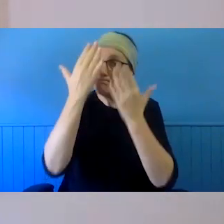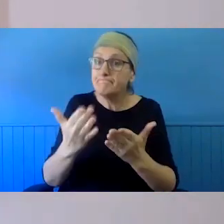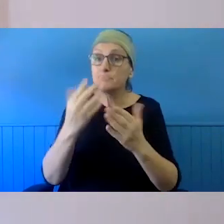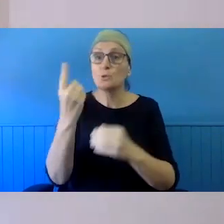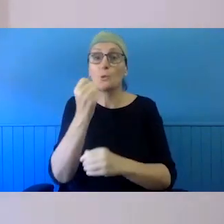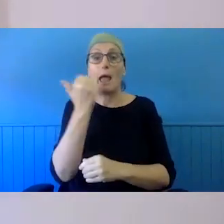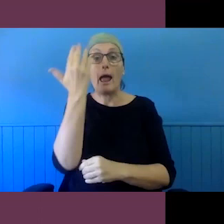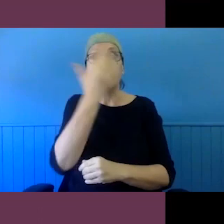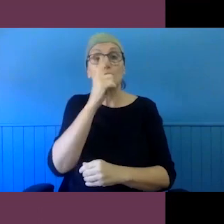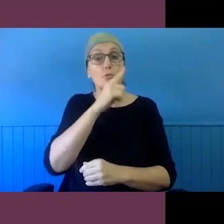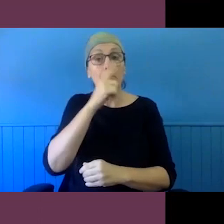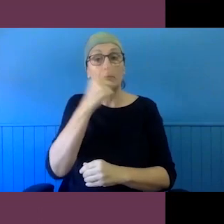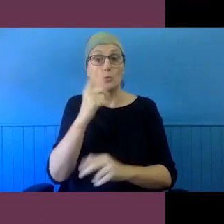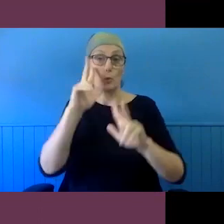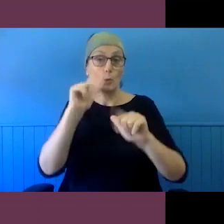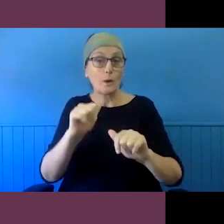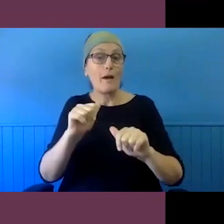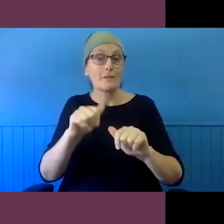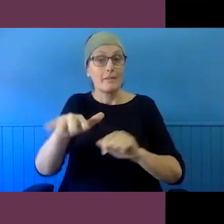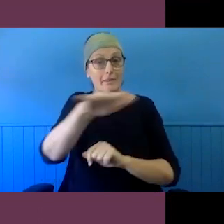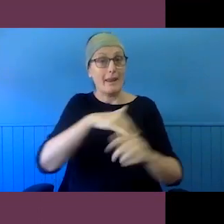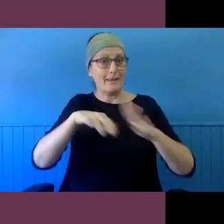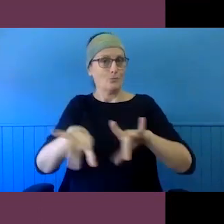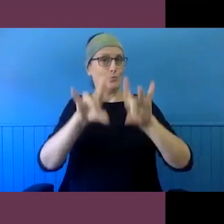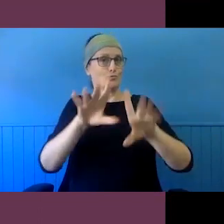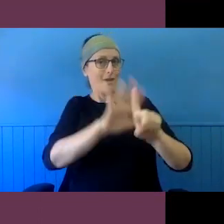coming to you from Gadigal land in the Eora nation, and I pay my deep